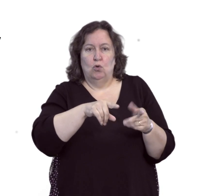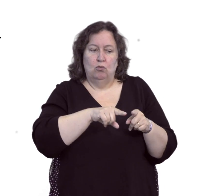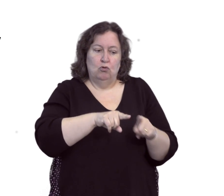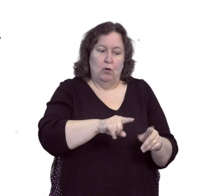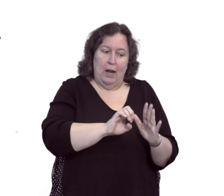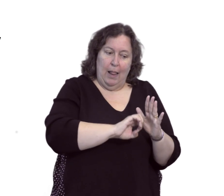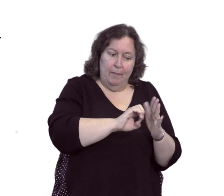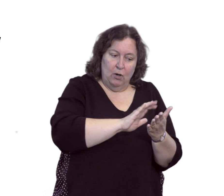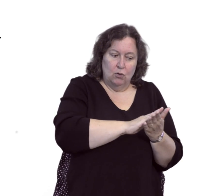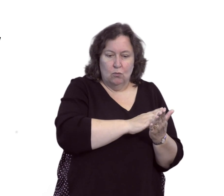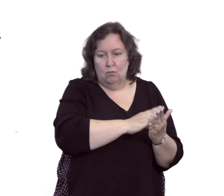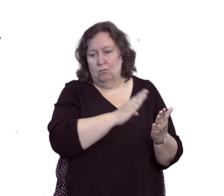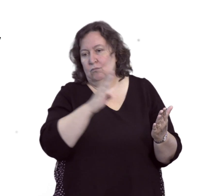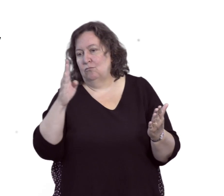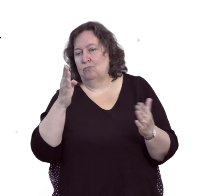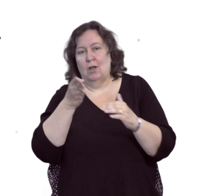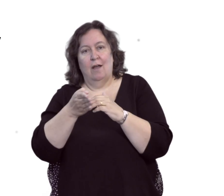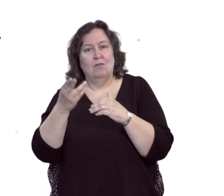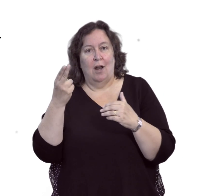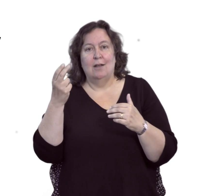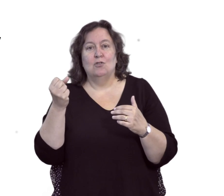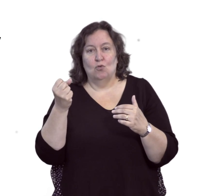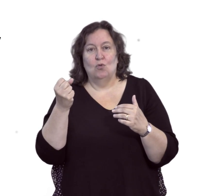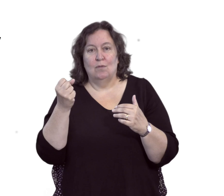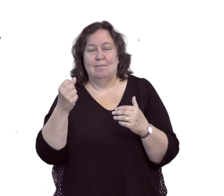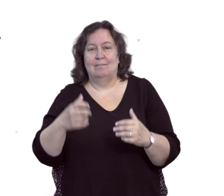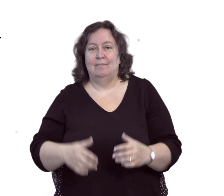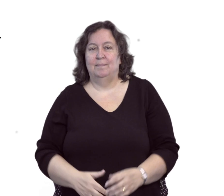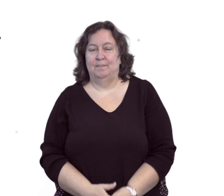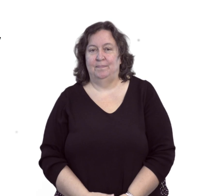on students throughout elementary and secondary levels in school.